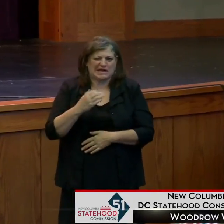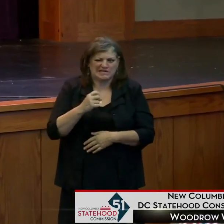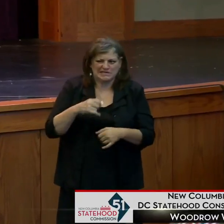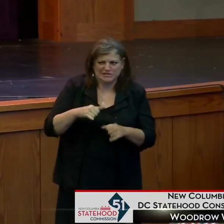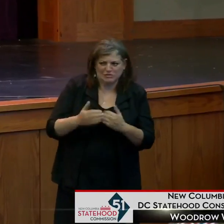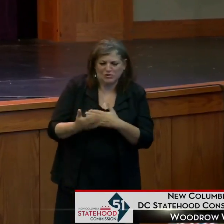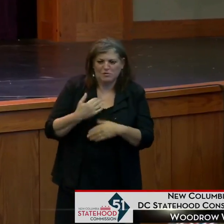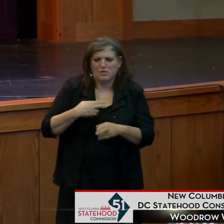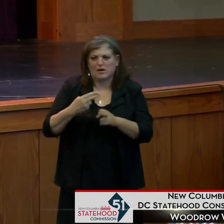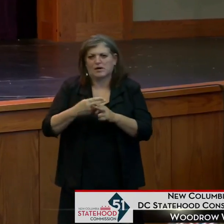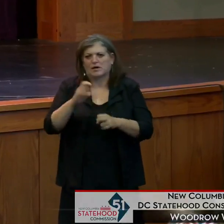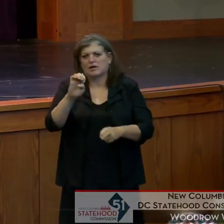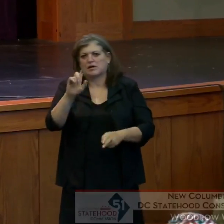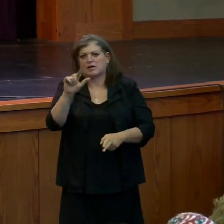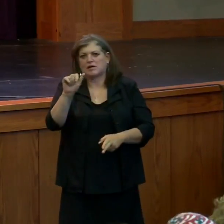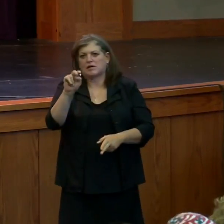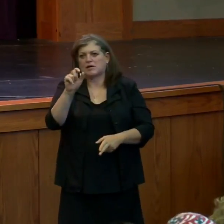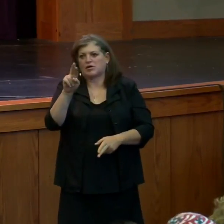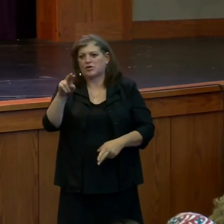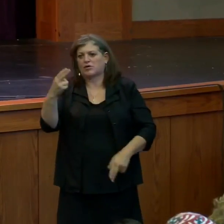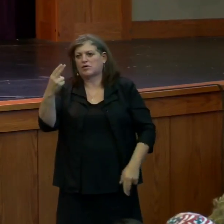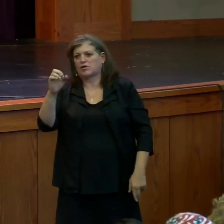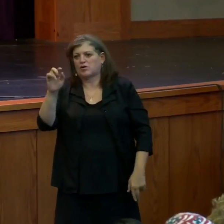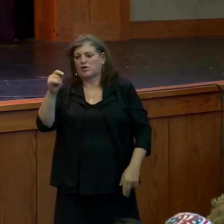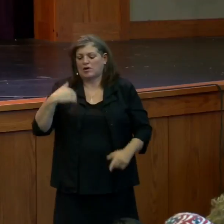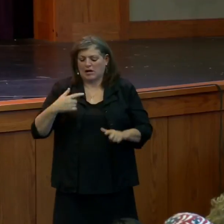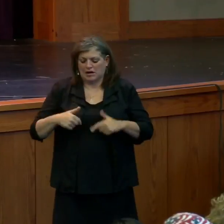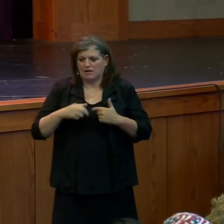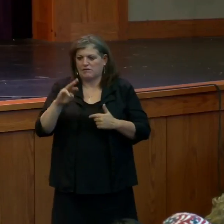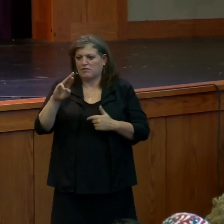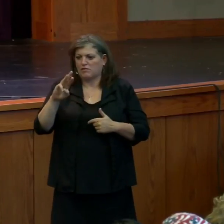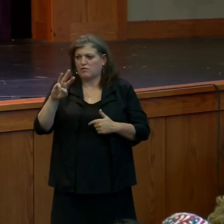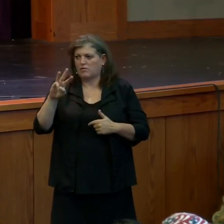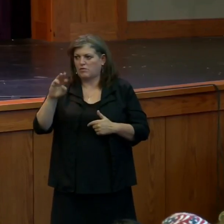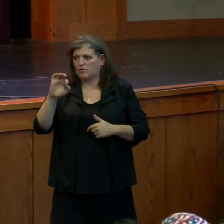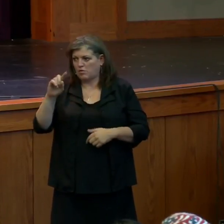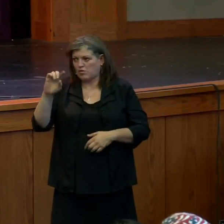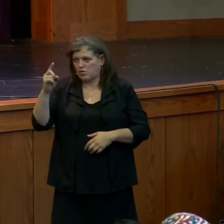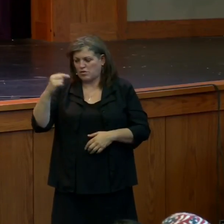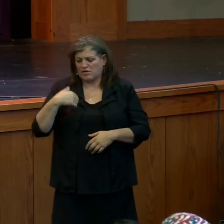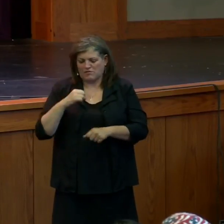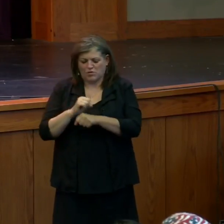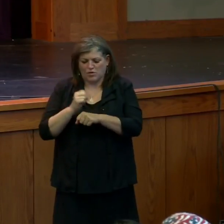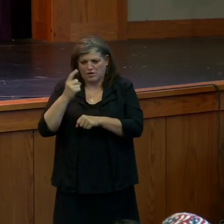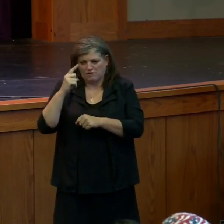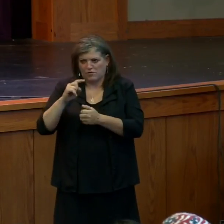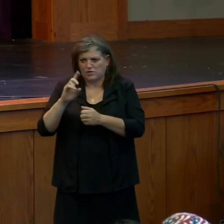MY NAME IS ELINOR HART. I LIVE IN WARD 1 AND I HAVE BEEN WORKING FOR STATEHOOD FOR ABOUT